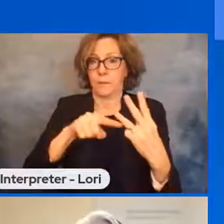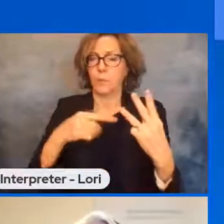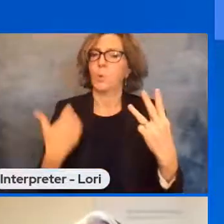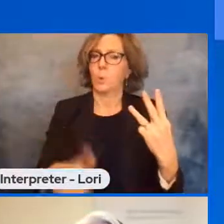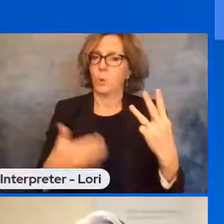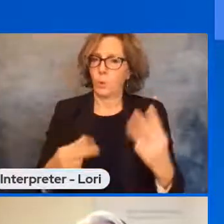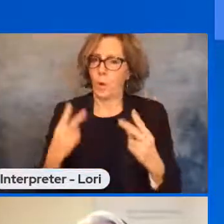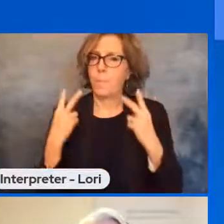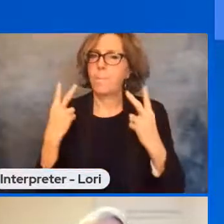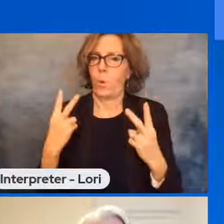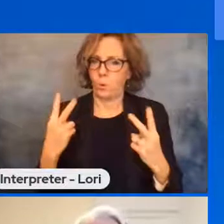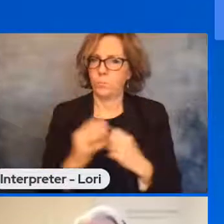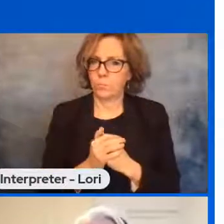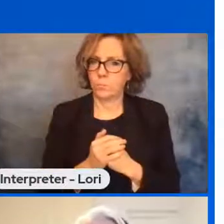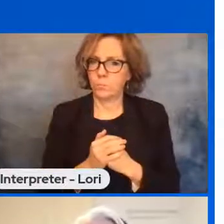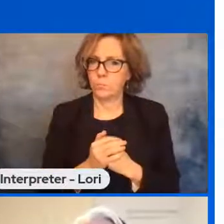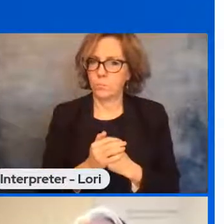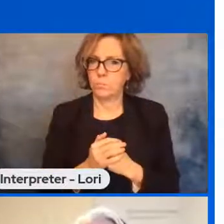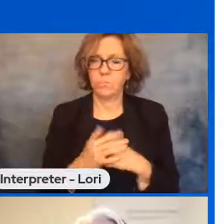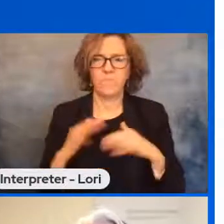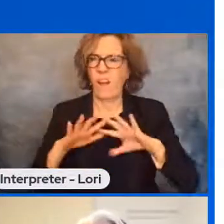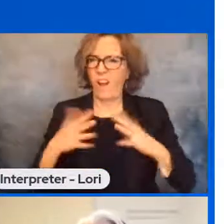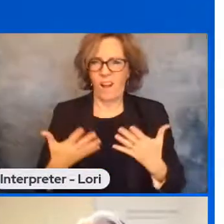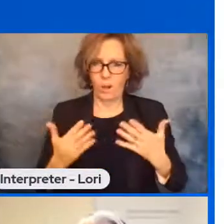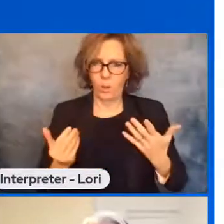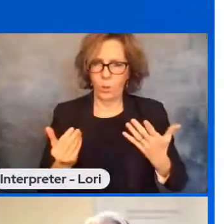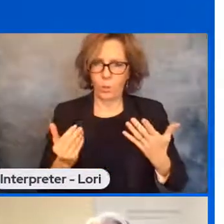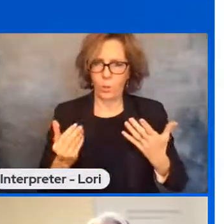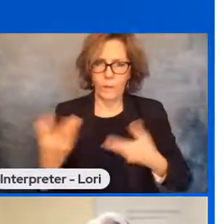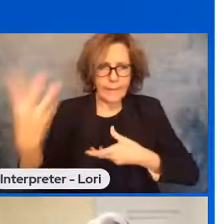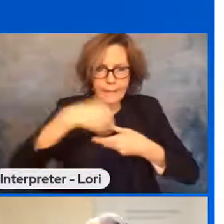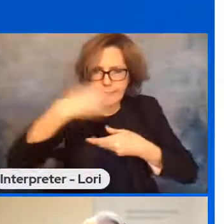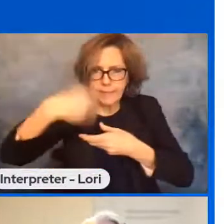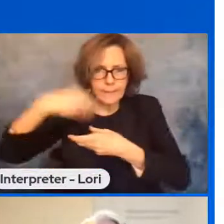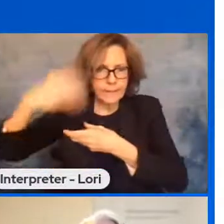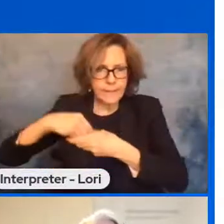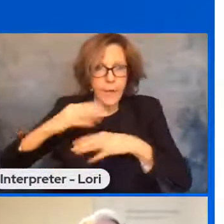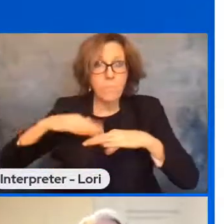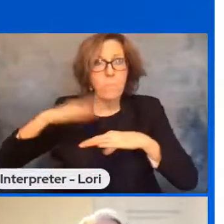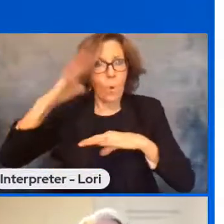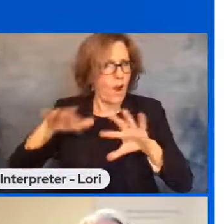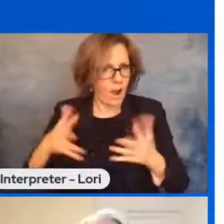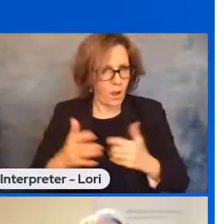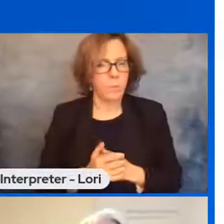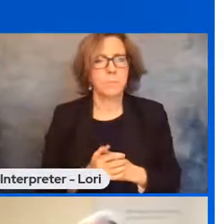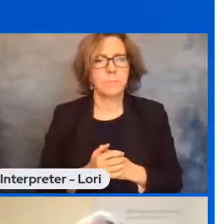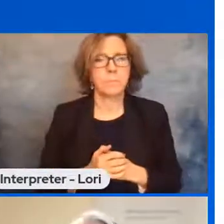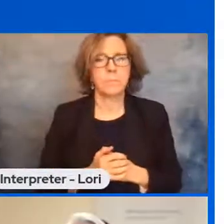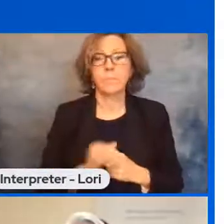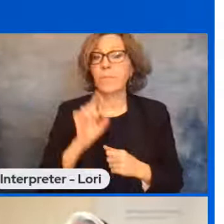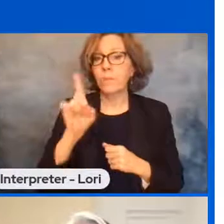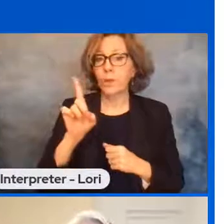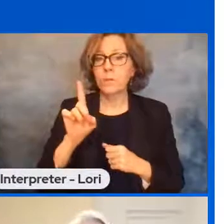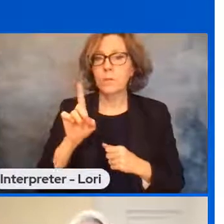comes to building inclusively. The first is, leverage your strengths. Do something you're good at.